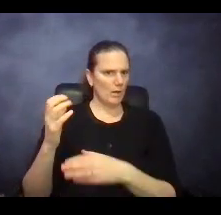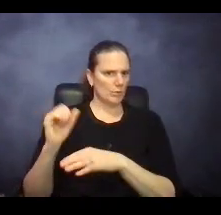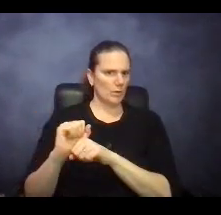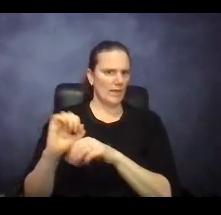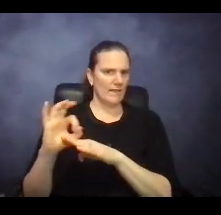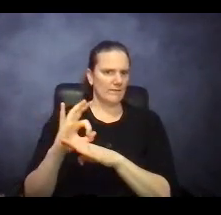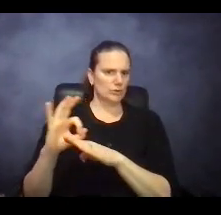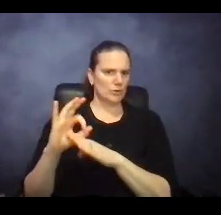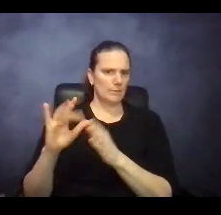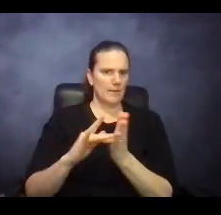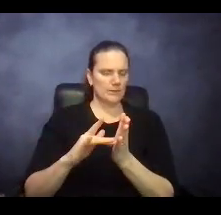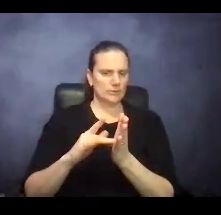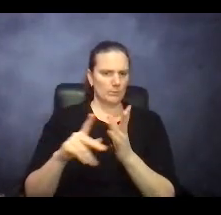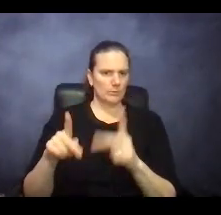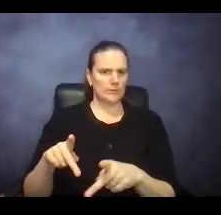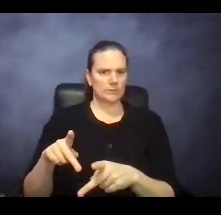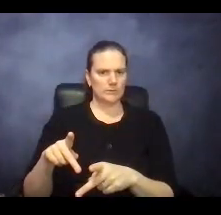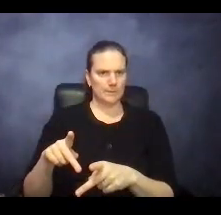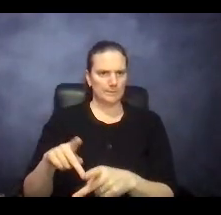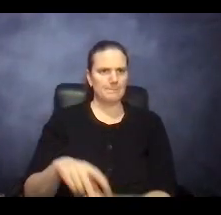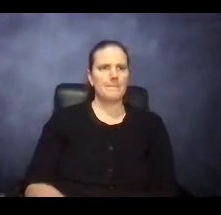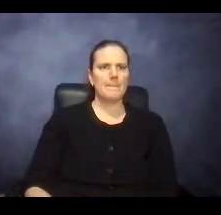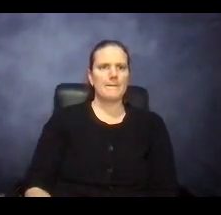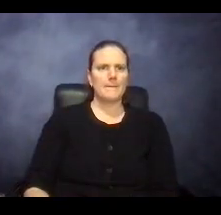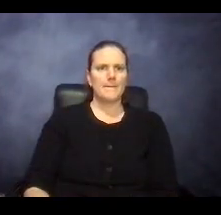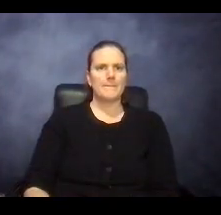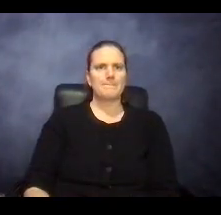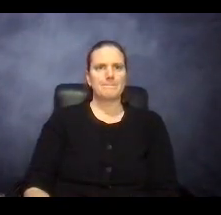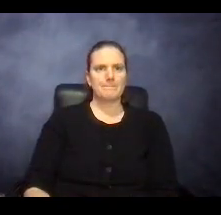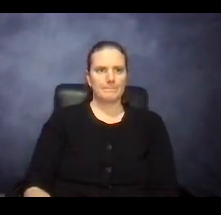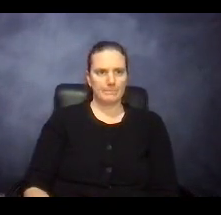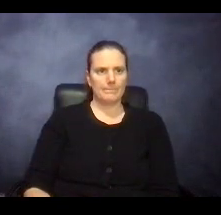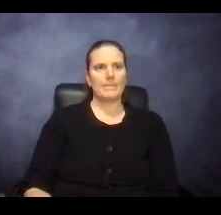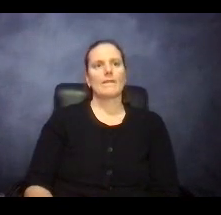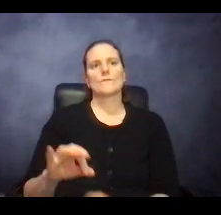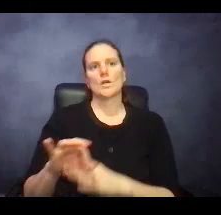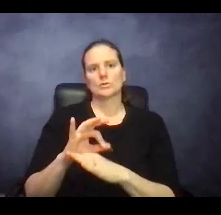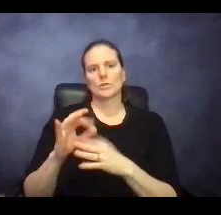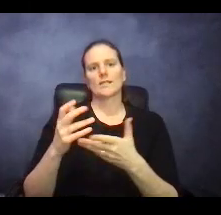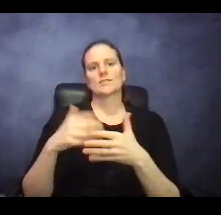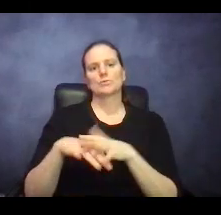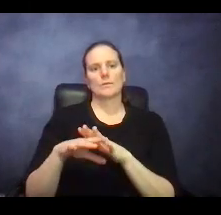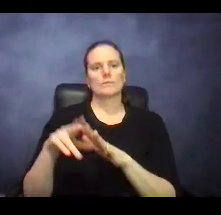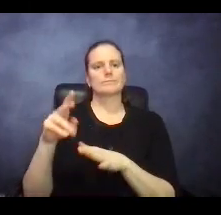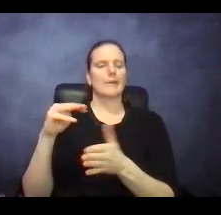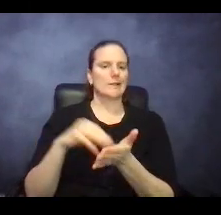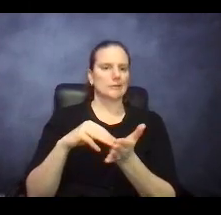If fm.org, you can look up functional and integrative practitioners in that area.